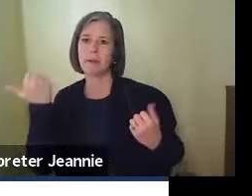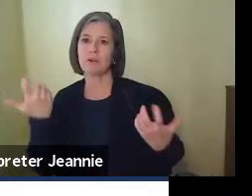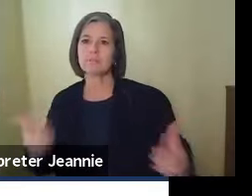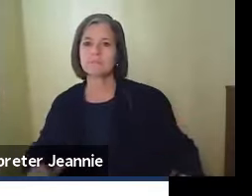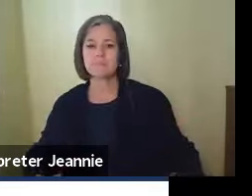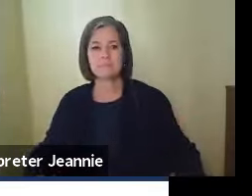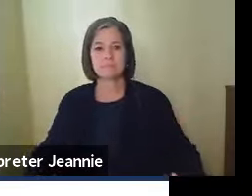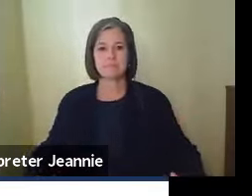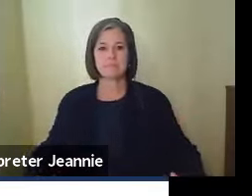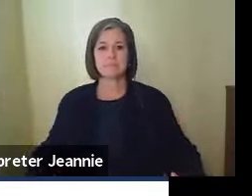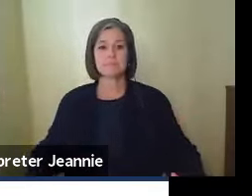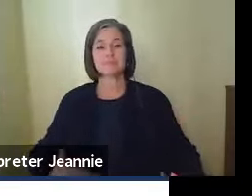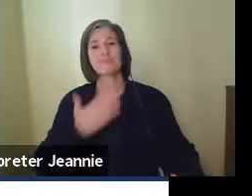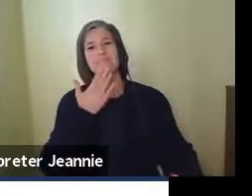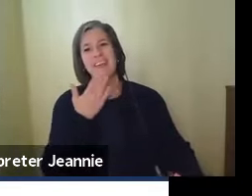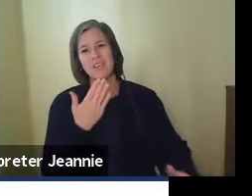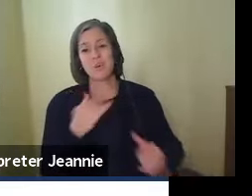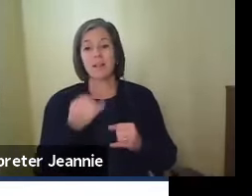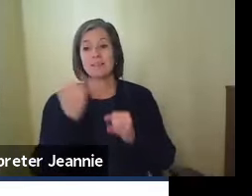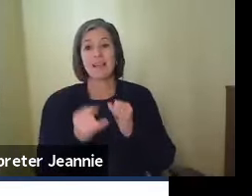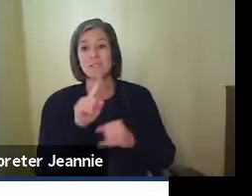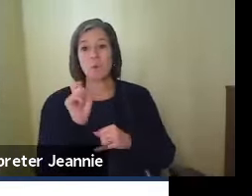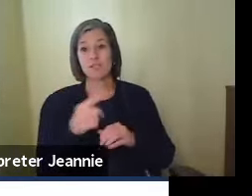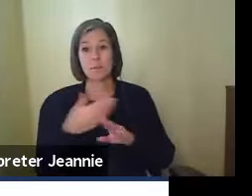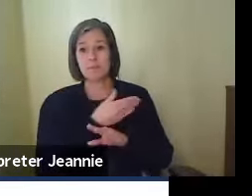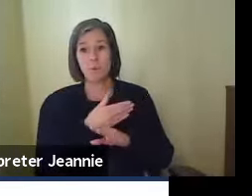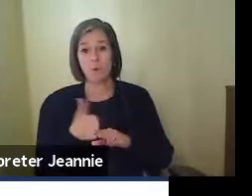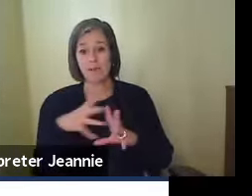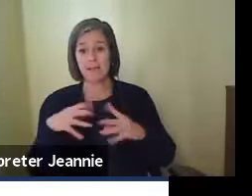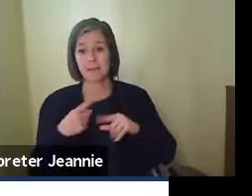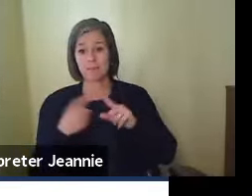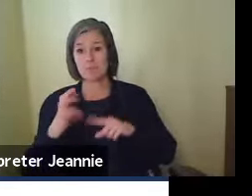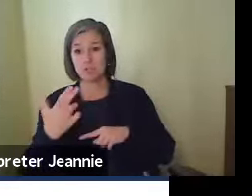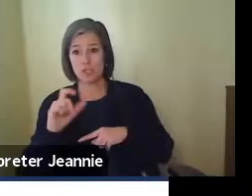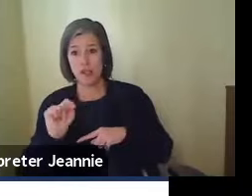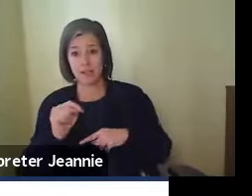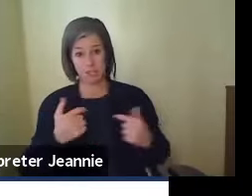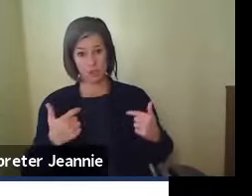Our last question before we take some from the chat, do I need to take the vaccine if